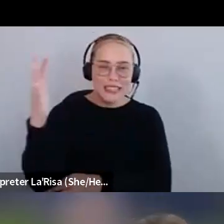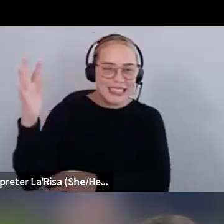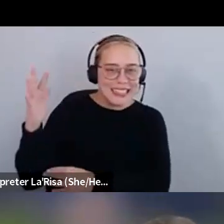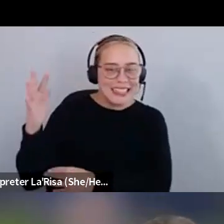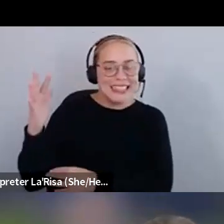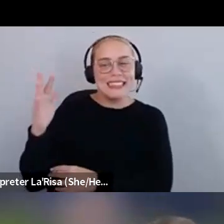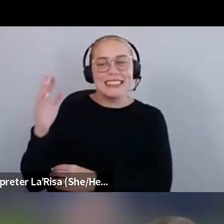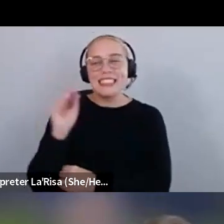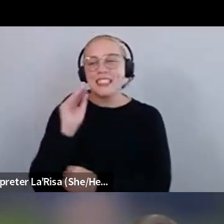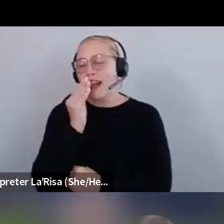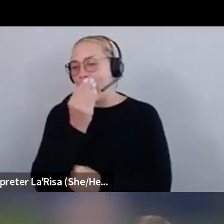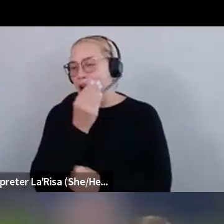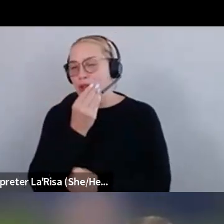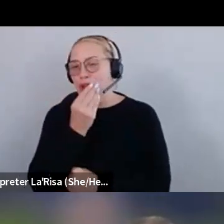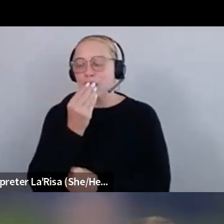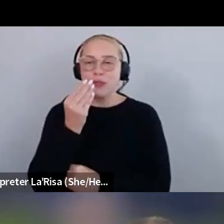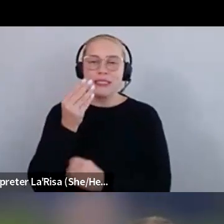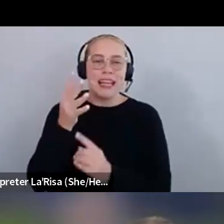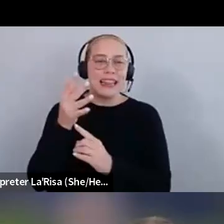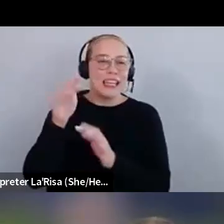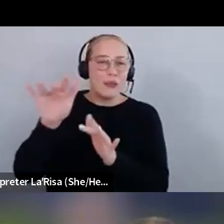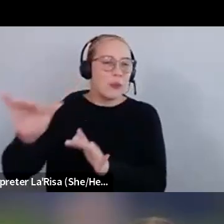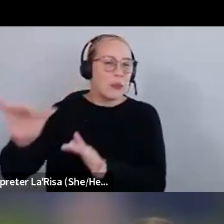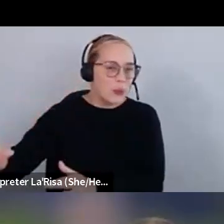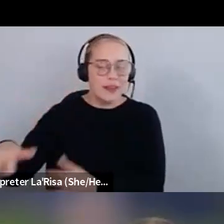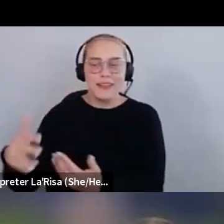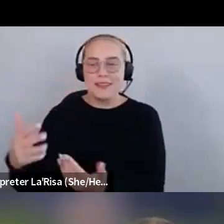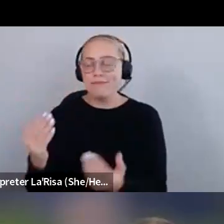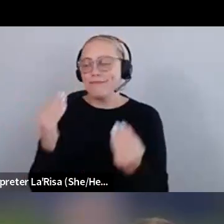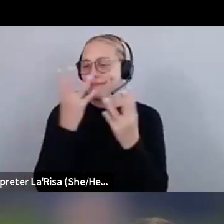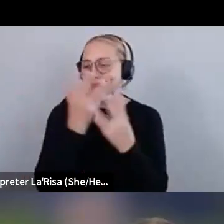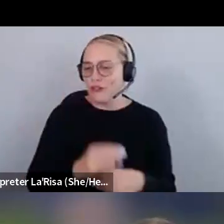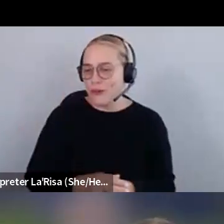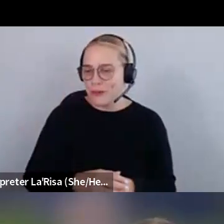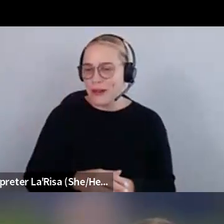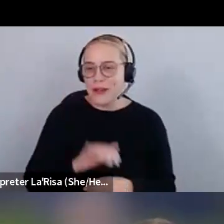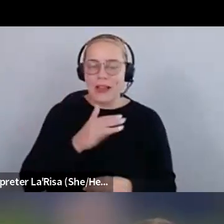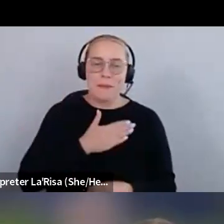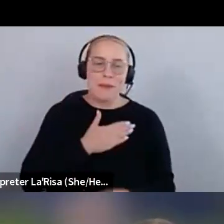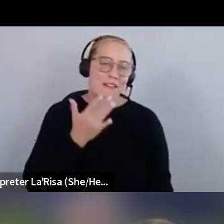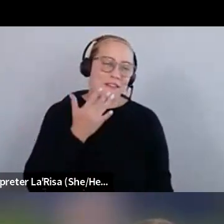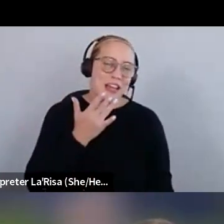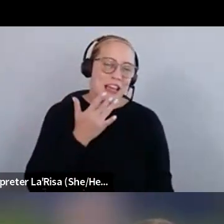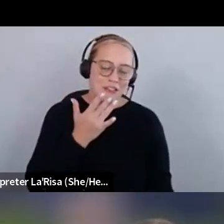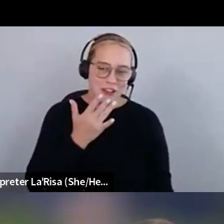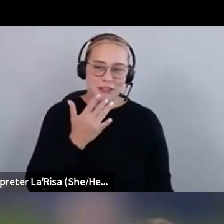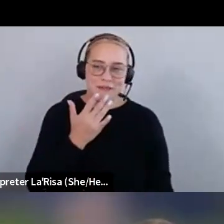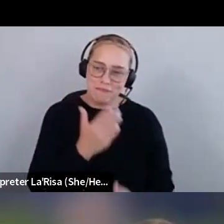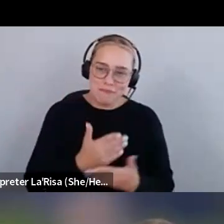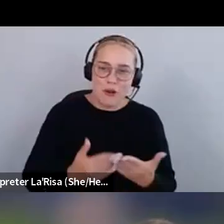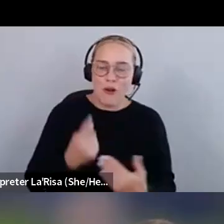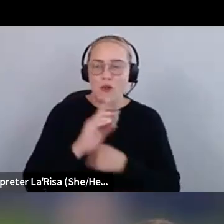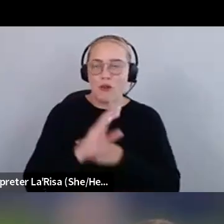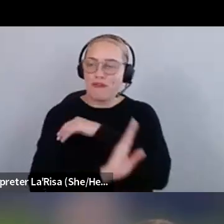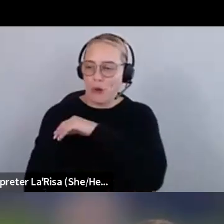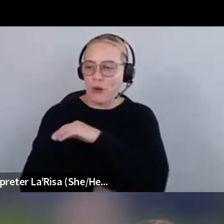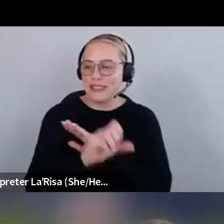about. Maybe someday I will enjoy it. I kind of love the fall season